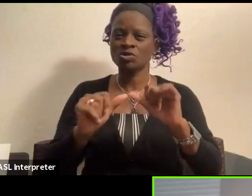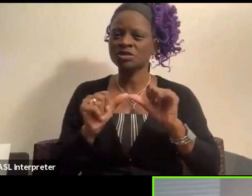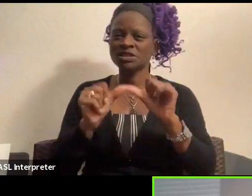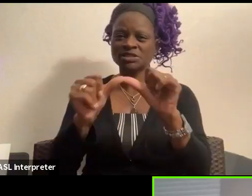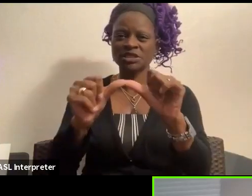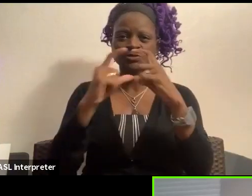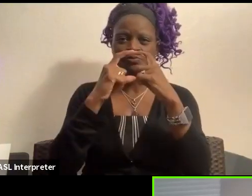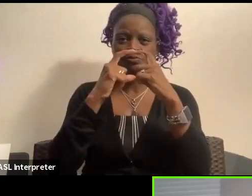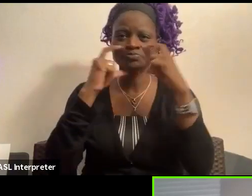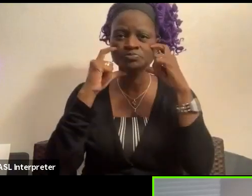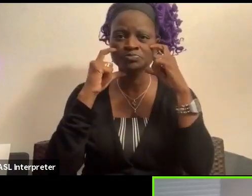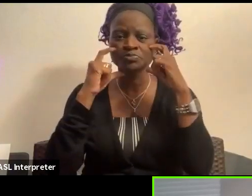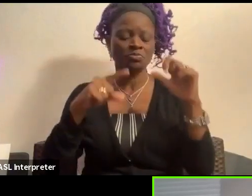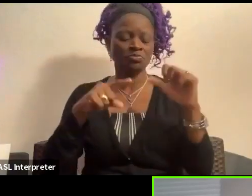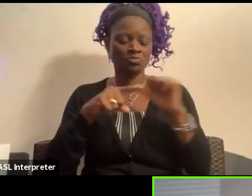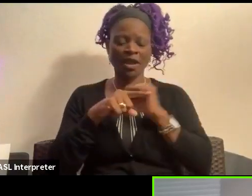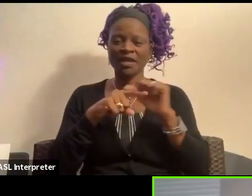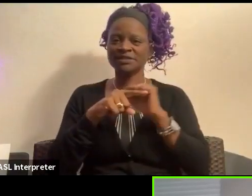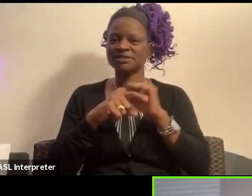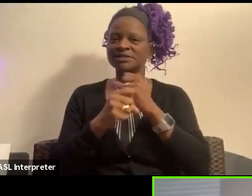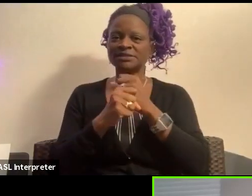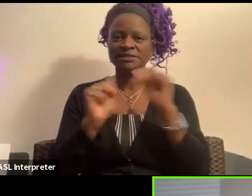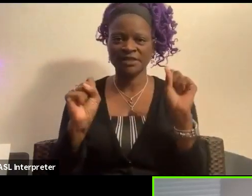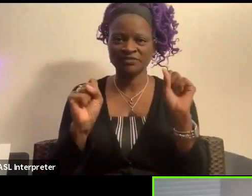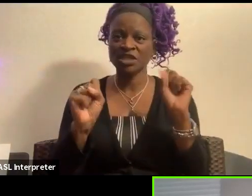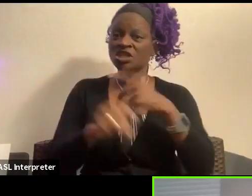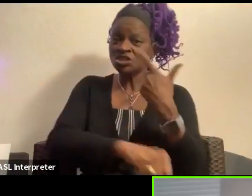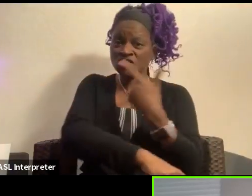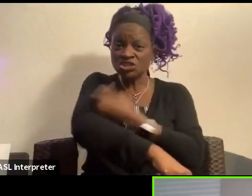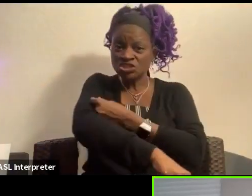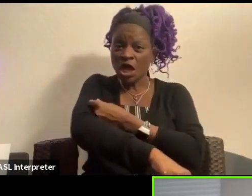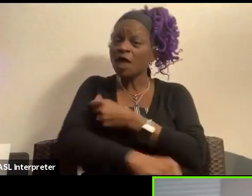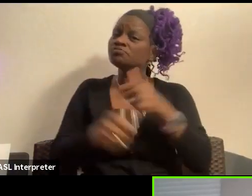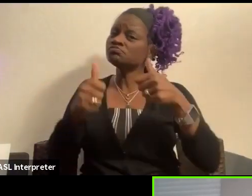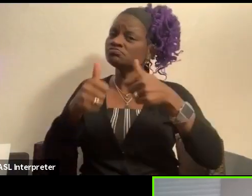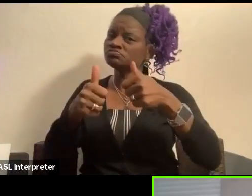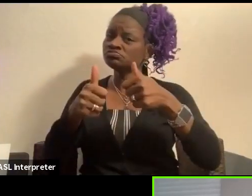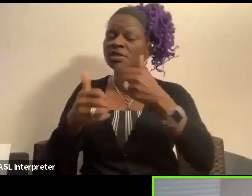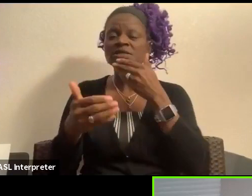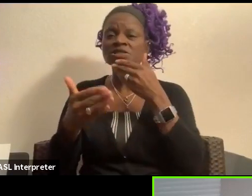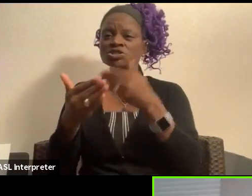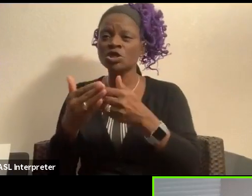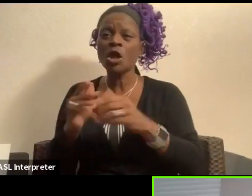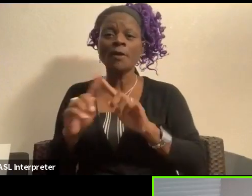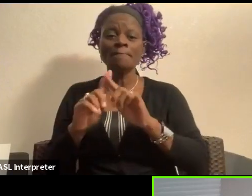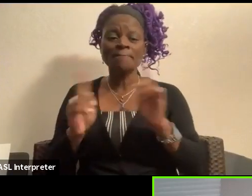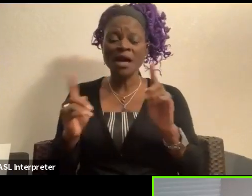The vaccine is very effective, but there still is a chance that those who are vaccinated can spread the virus until we